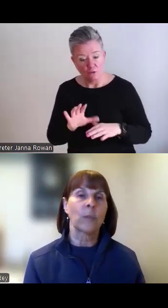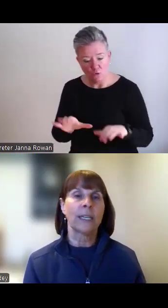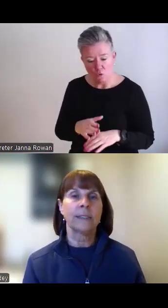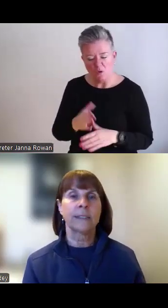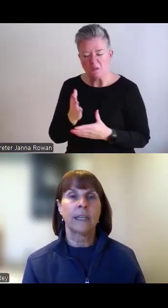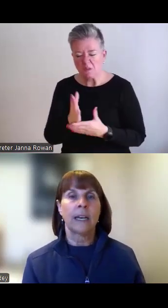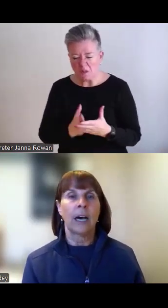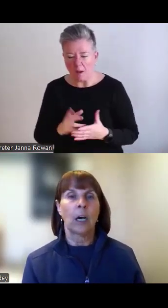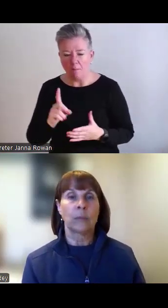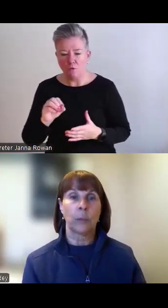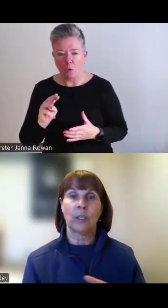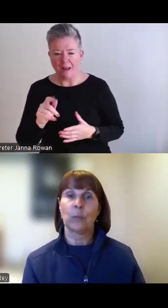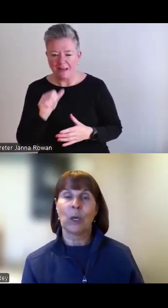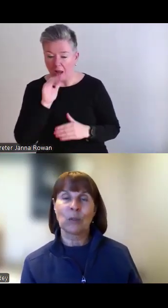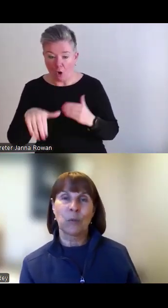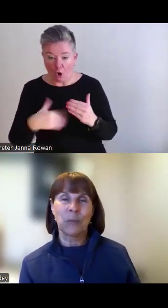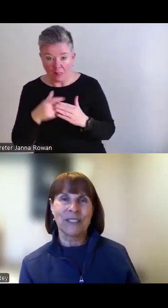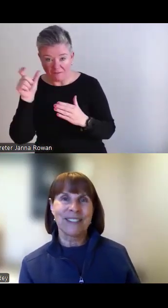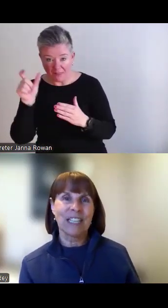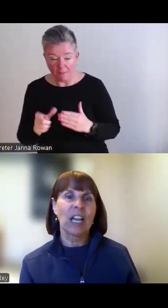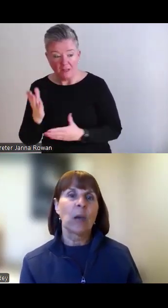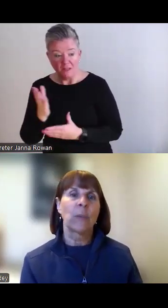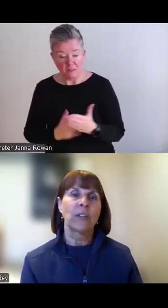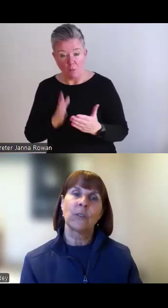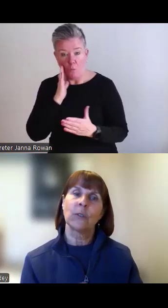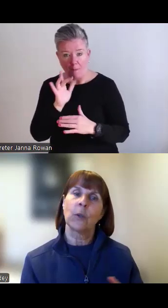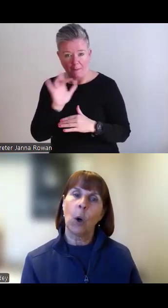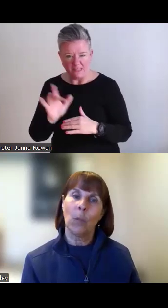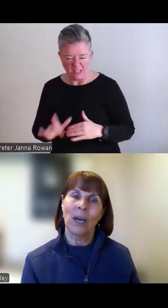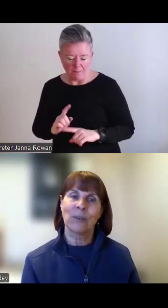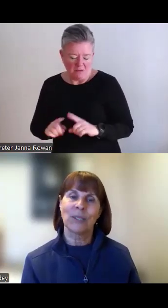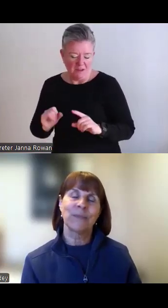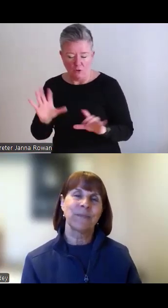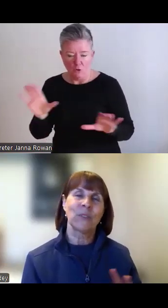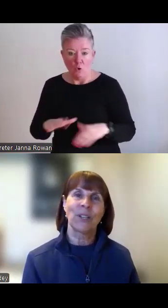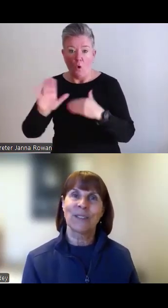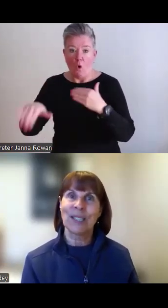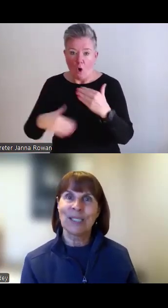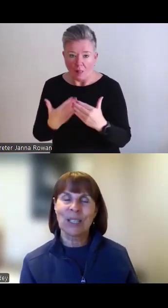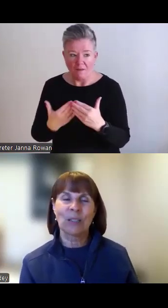subdomains, some of these bars will be missing, but if you do the whole battery, you'll get the